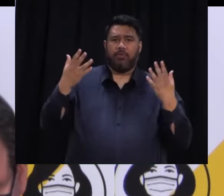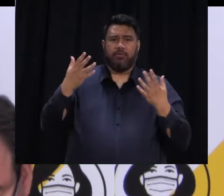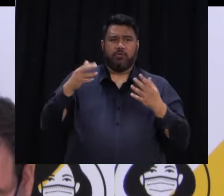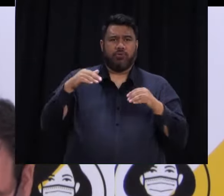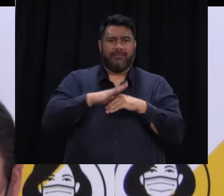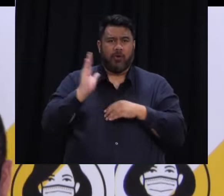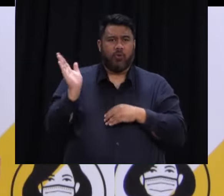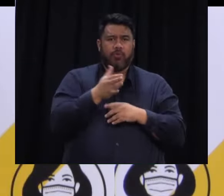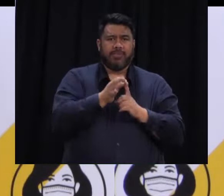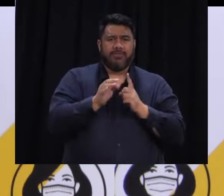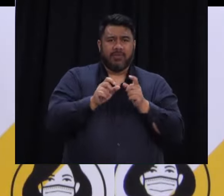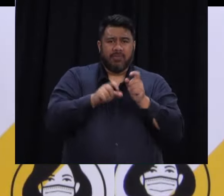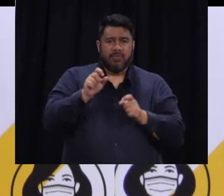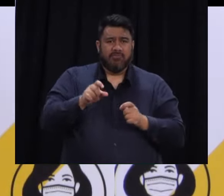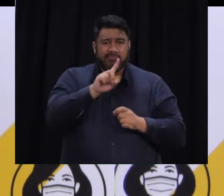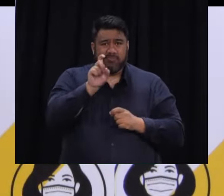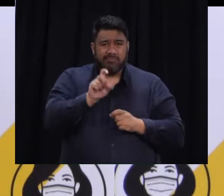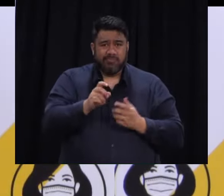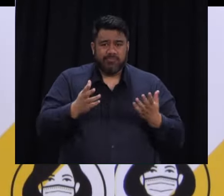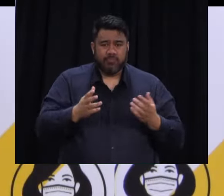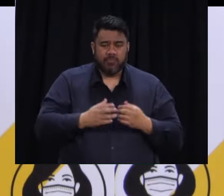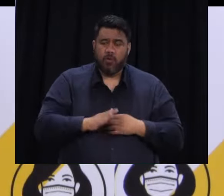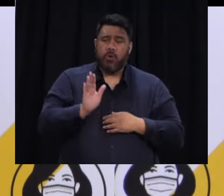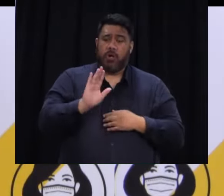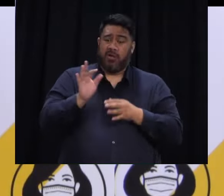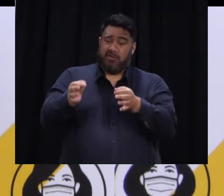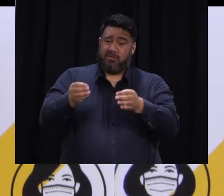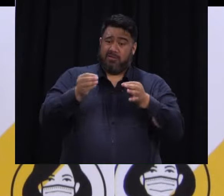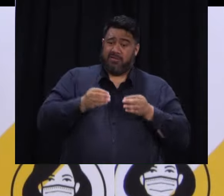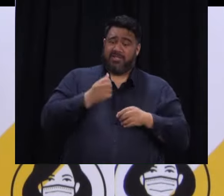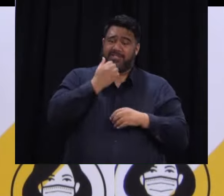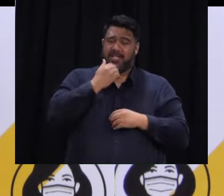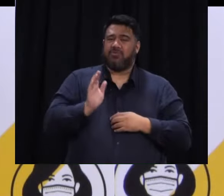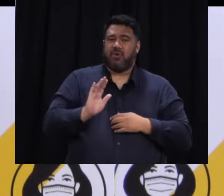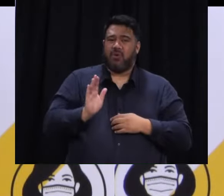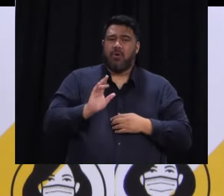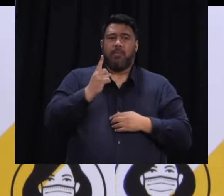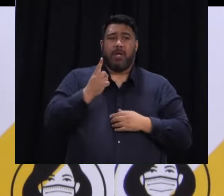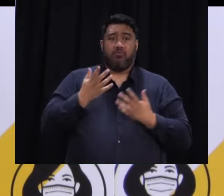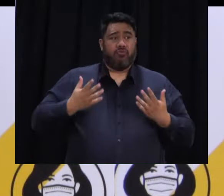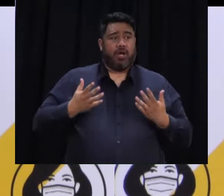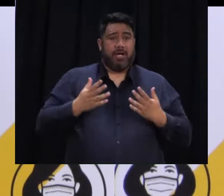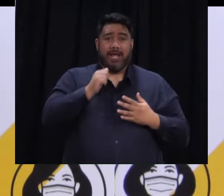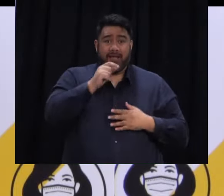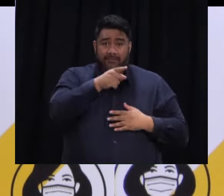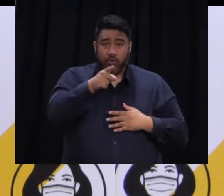impanthed by this outbreak? So, on the latter, no thought at this stage to bring